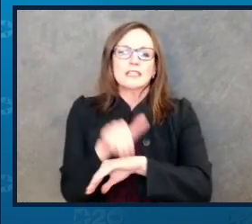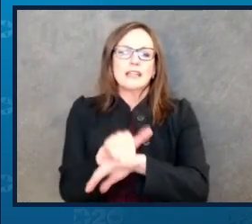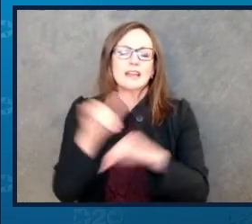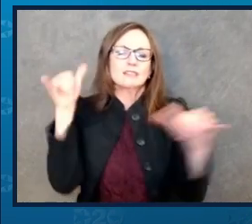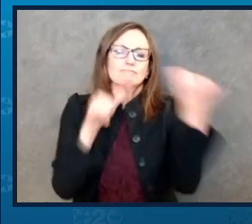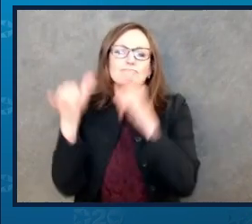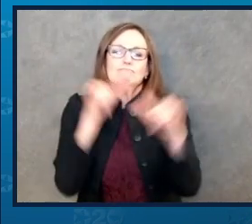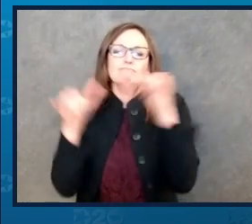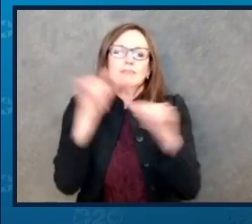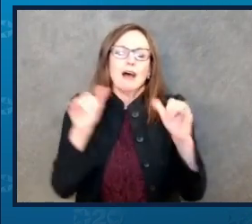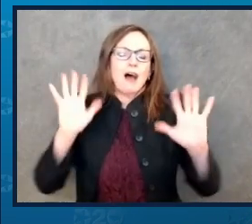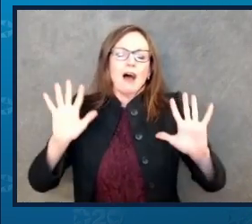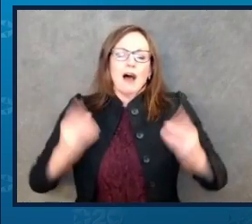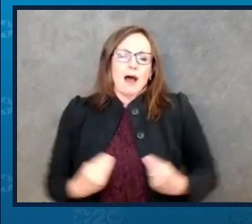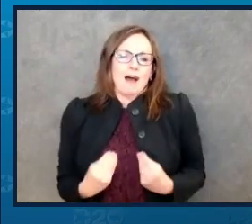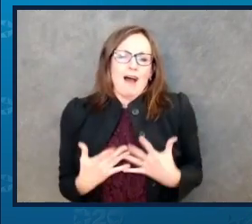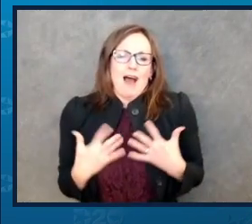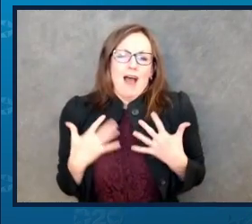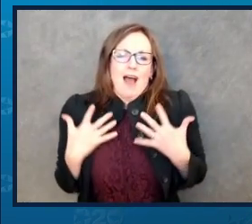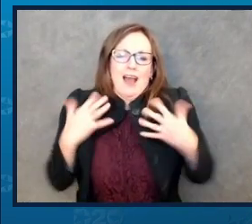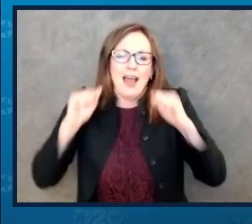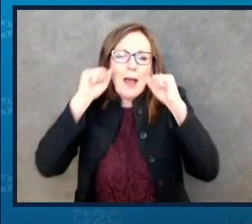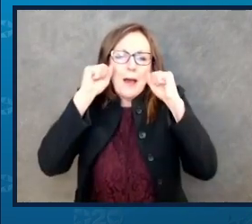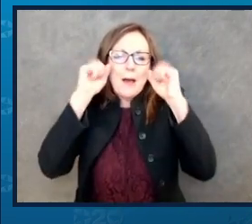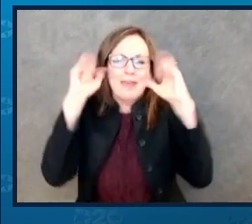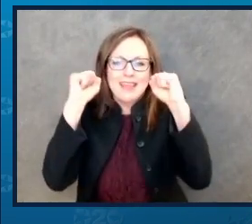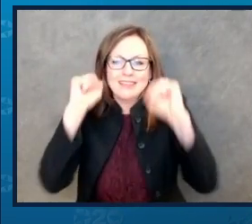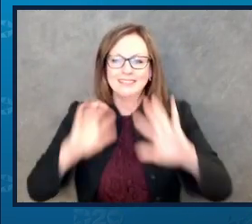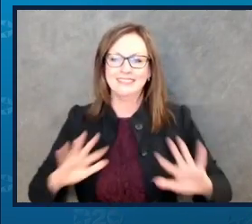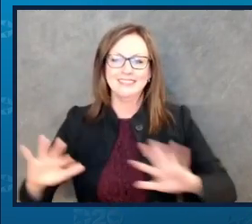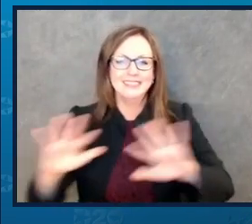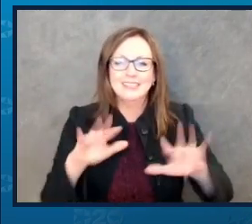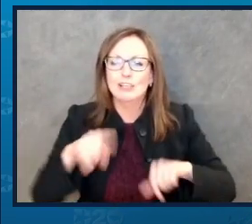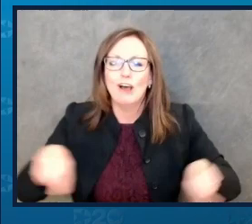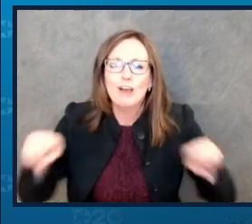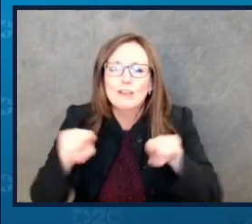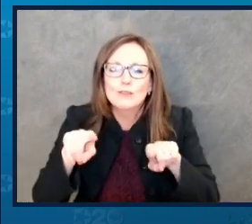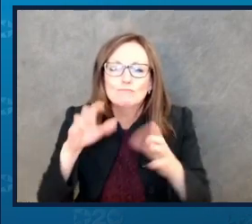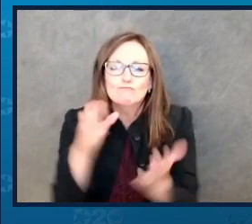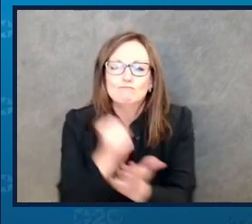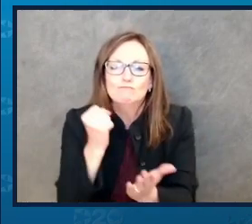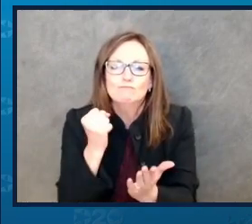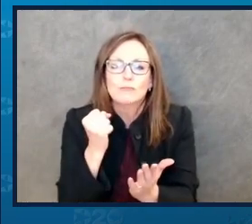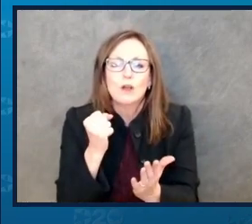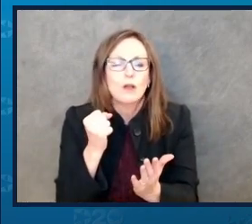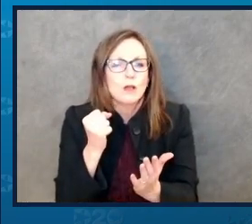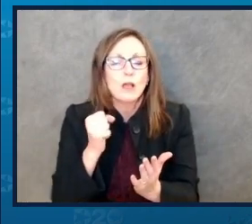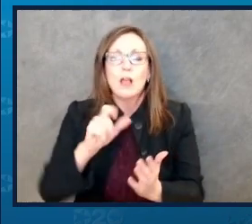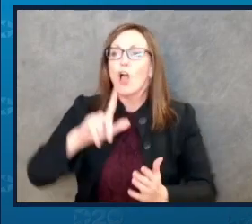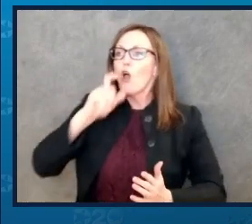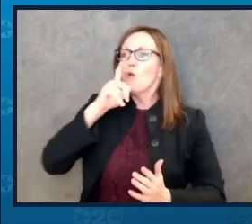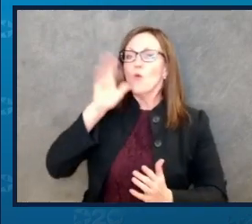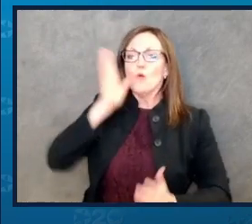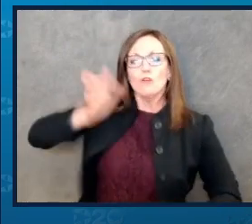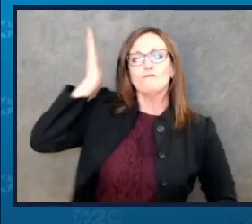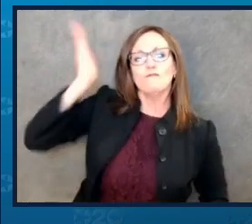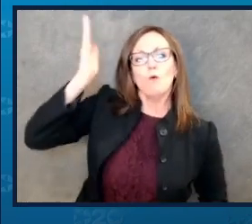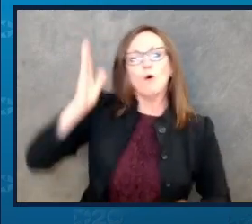BUT THE MOST IMPORTANT VOICE WE HOPE TO HEAR FROM TONIGHT IS THE